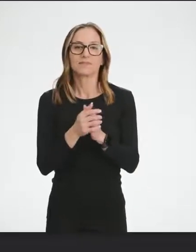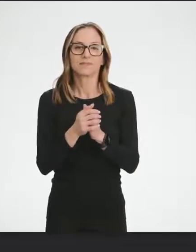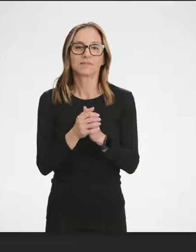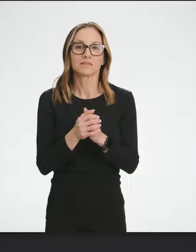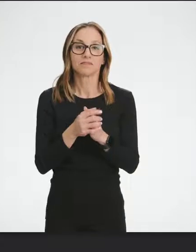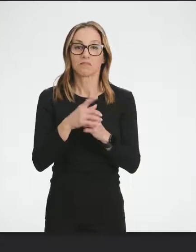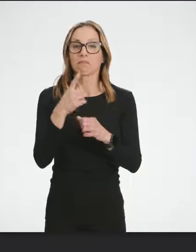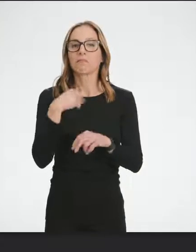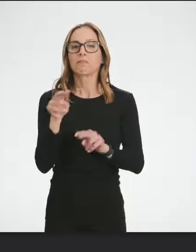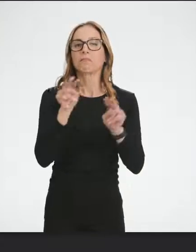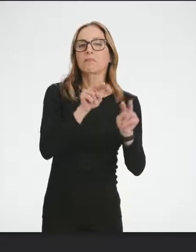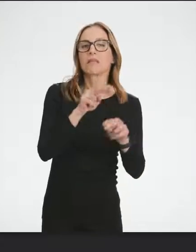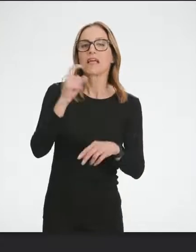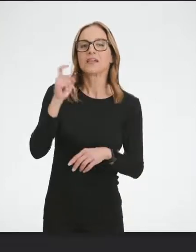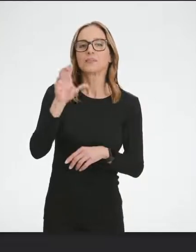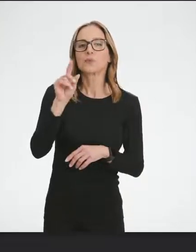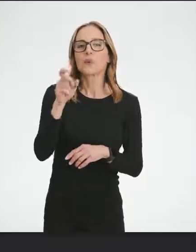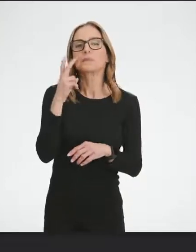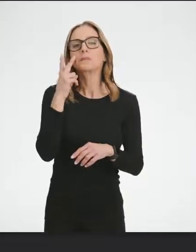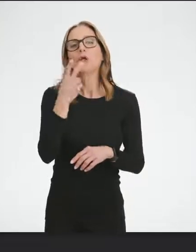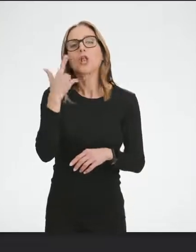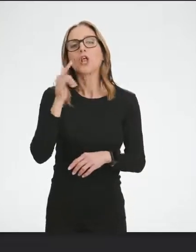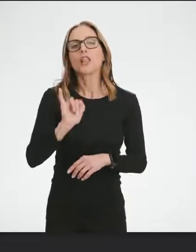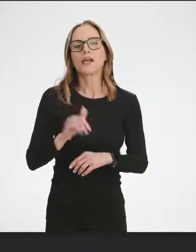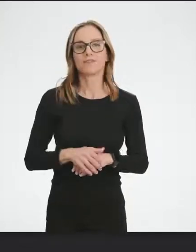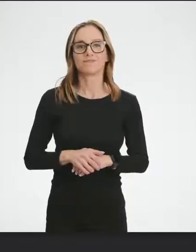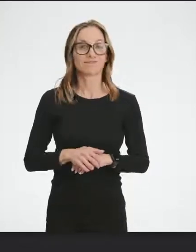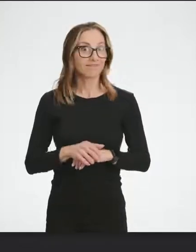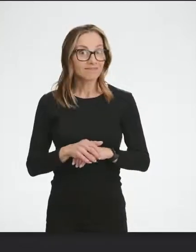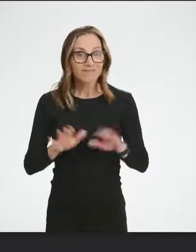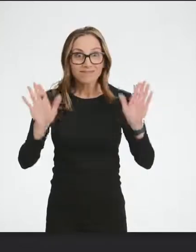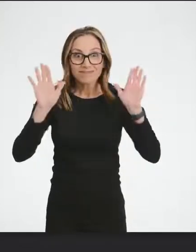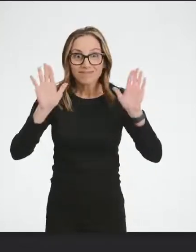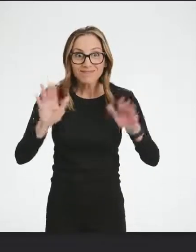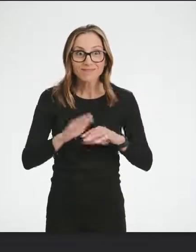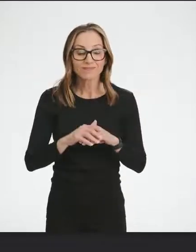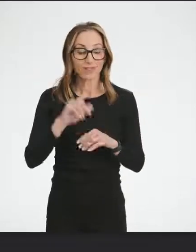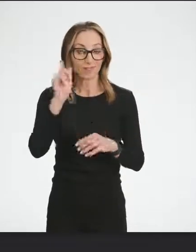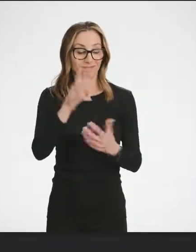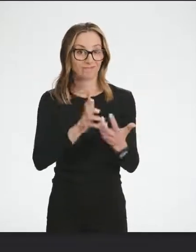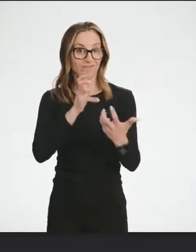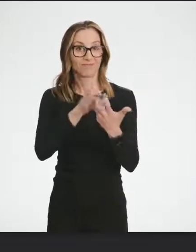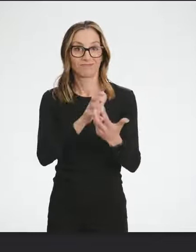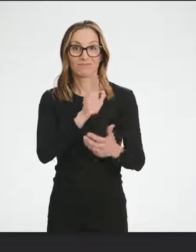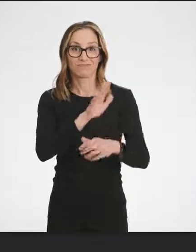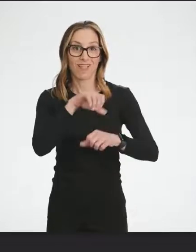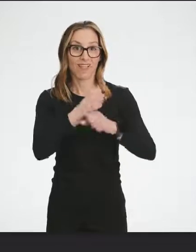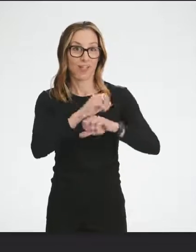Let's take a look at this in Xcode Previews now. Awesome! That feels right at home on the Lock Screen.